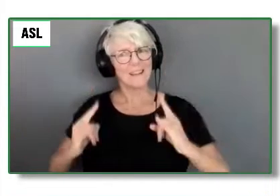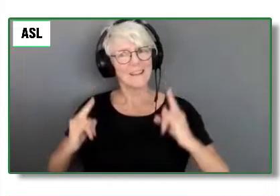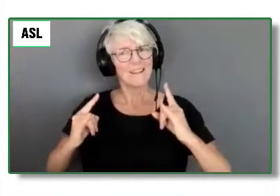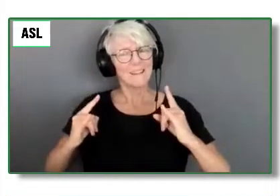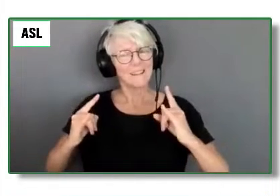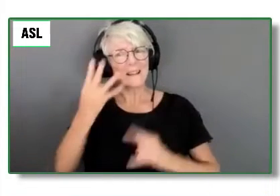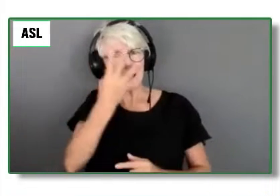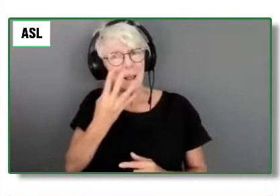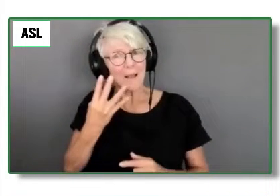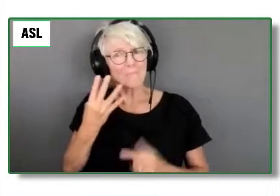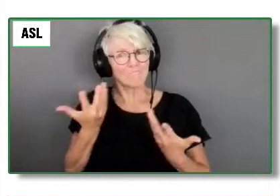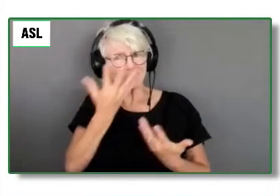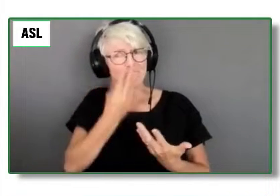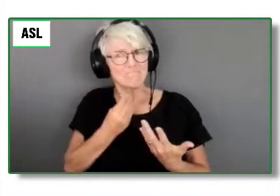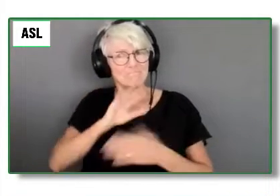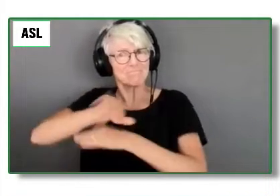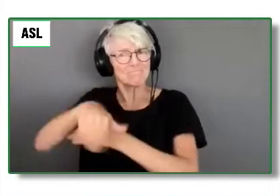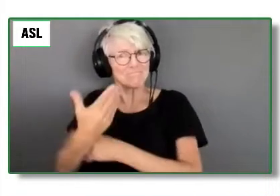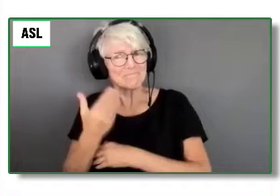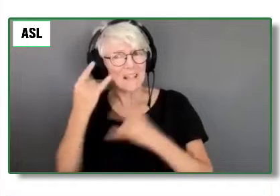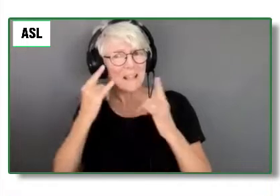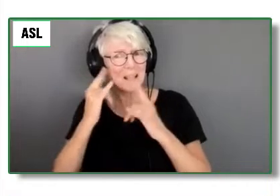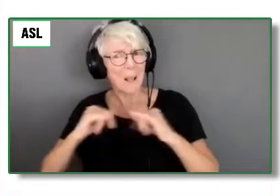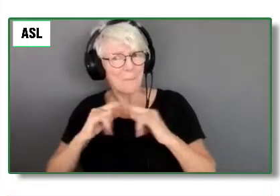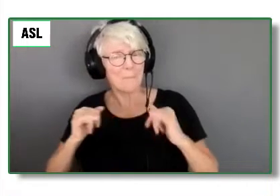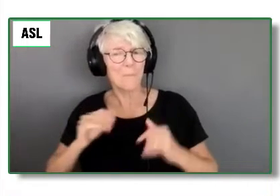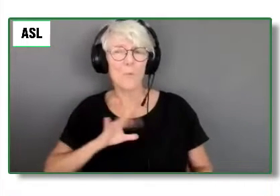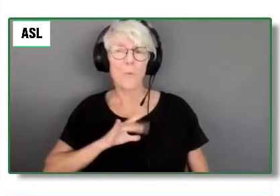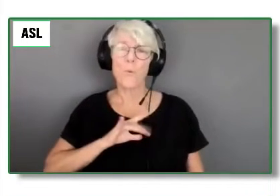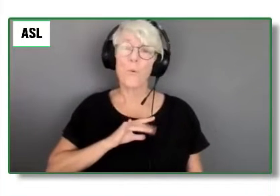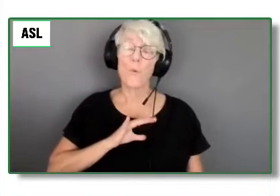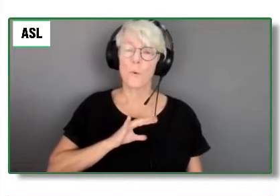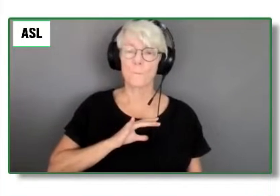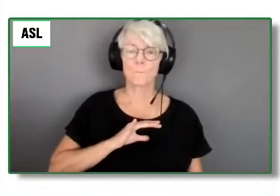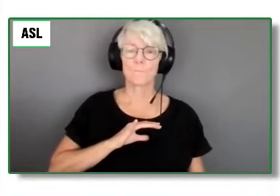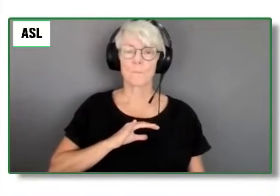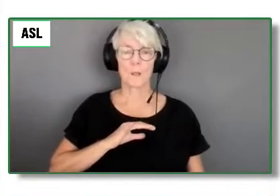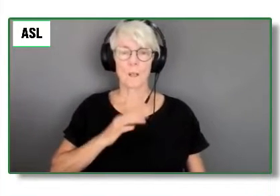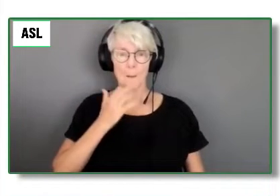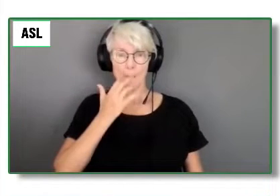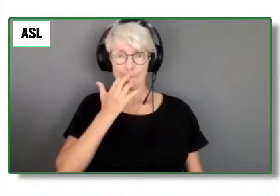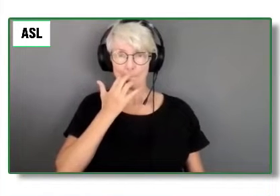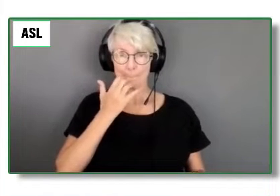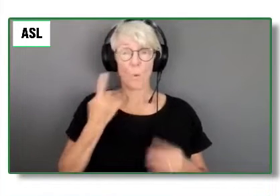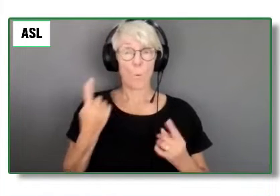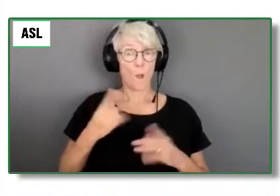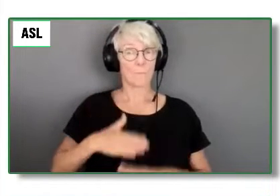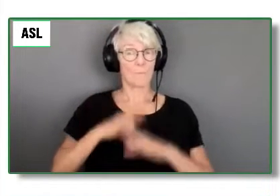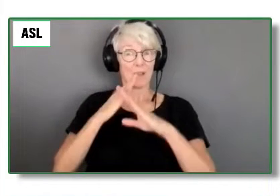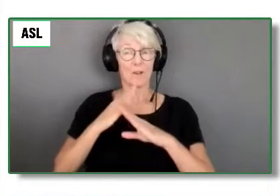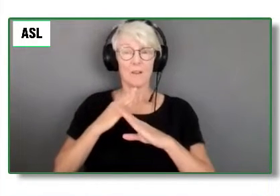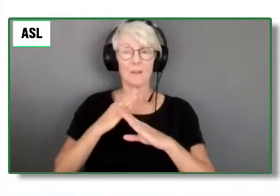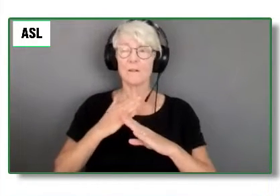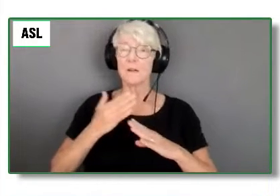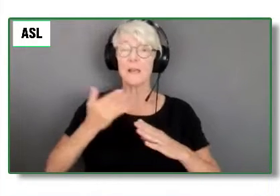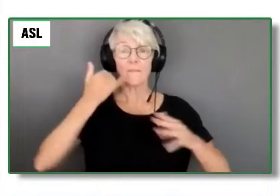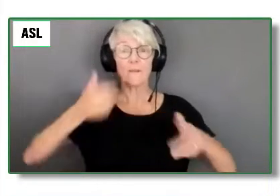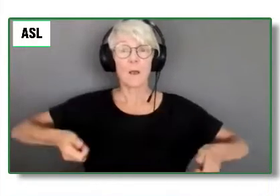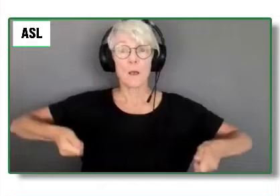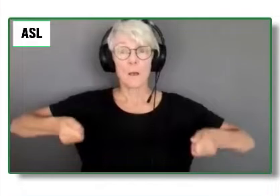One issue we had to figure out was how to power, to recharge a power chair on a three-day camping trip.